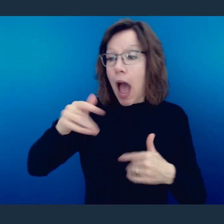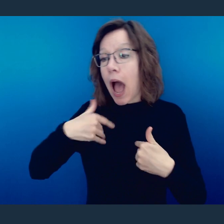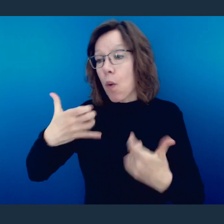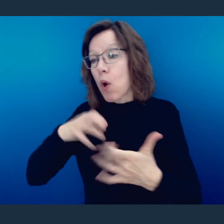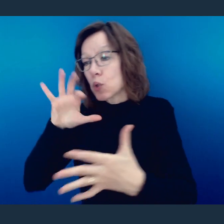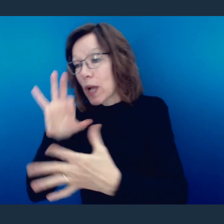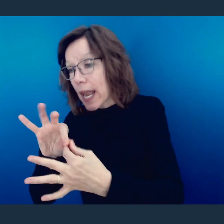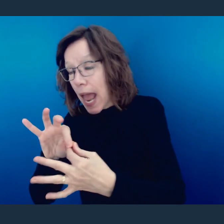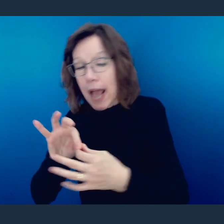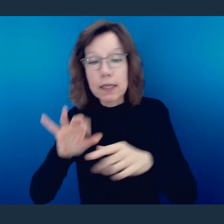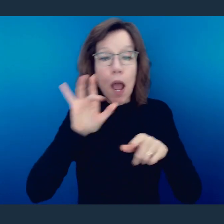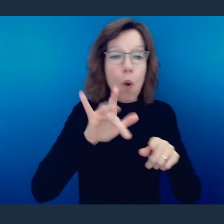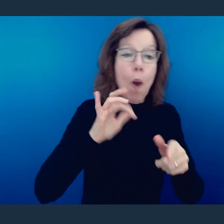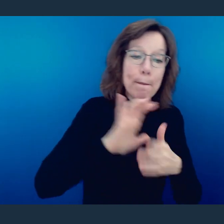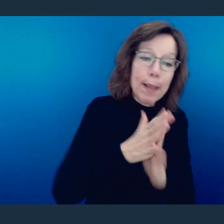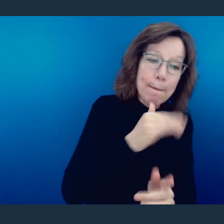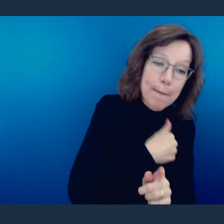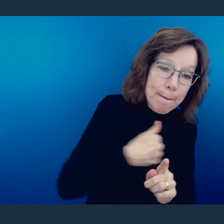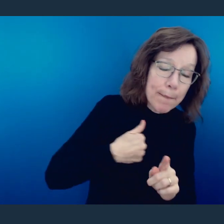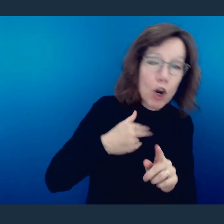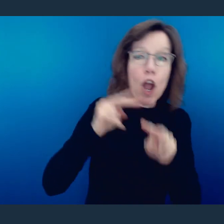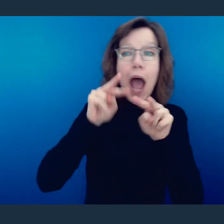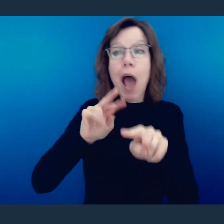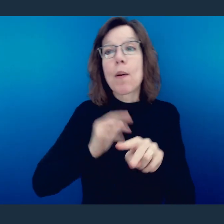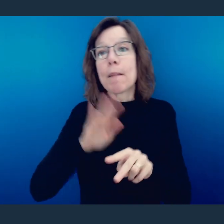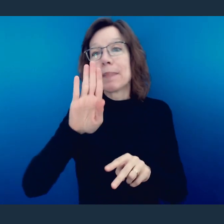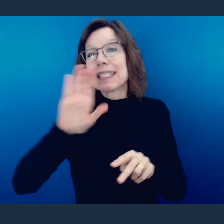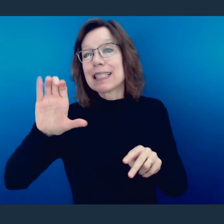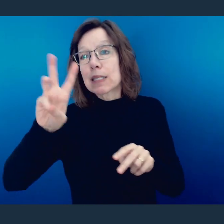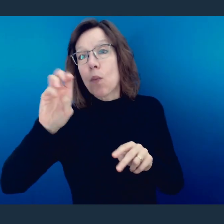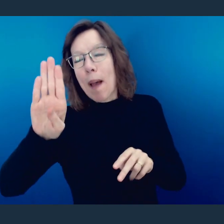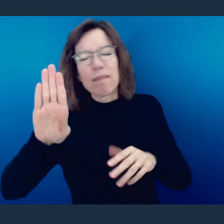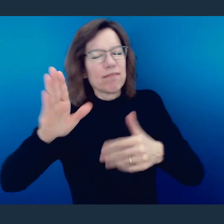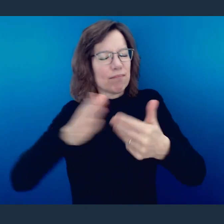"I want to be a member" button, go to our website, do whatever it takes to get connected